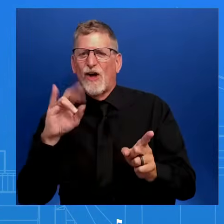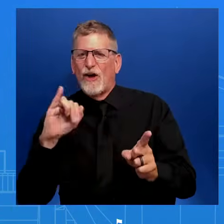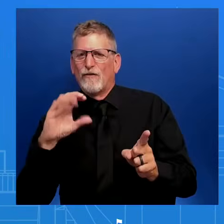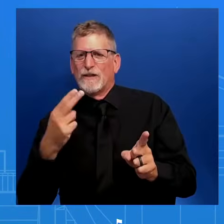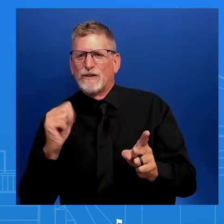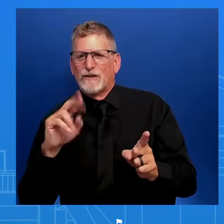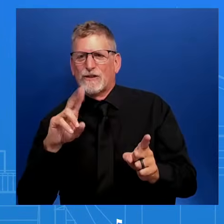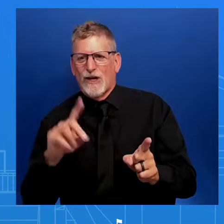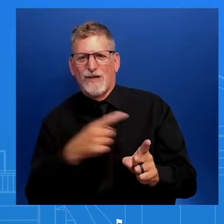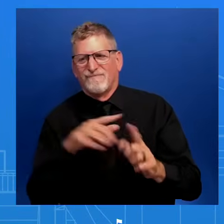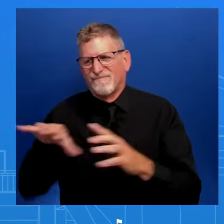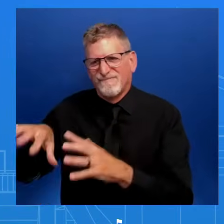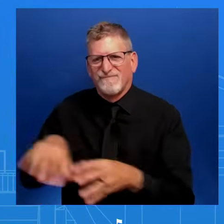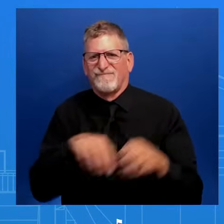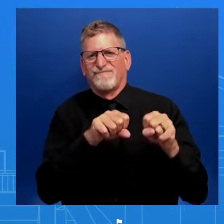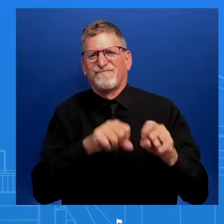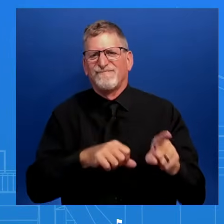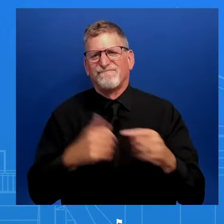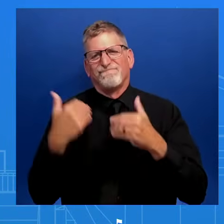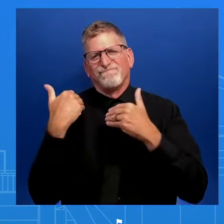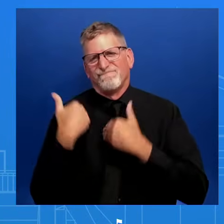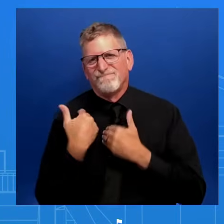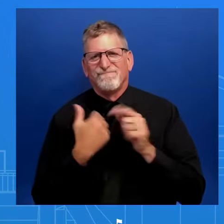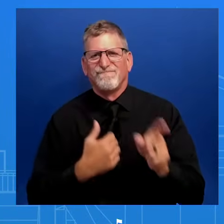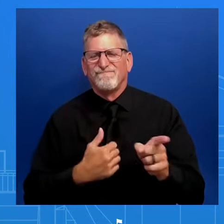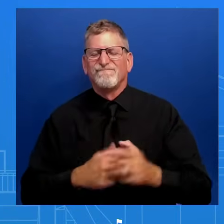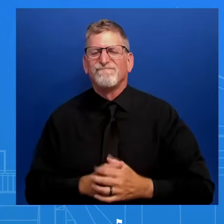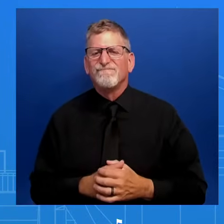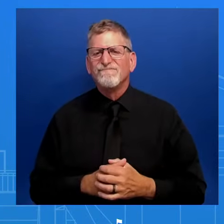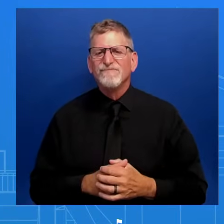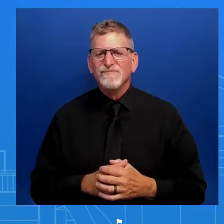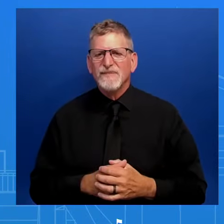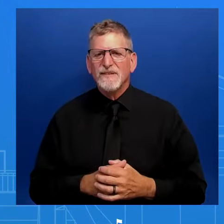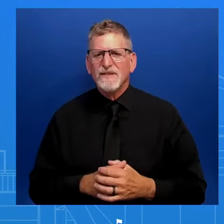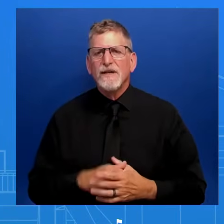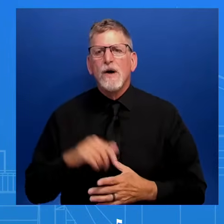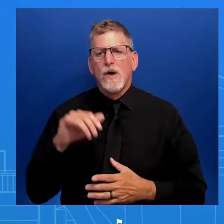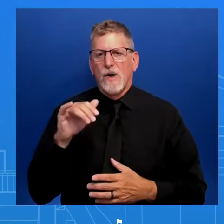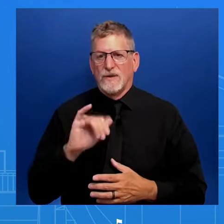and there's even more low- and middle-wage workers, which is also important as we look at the data,